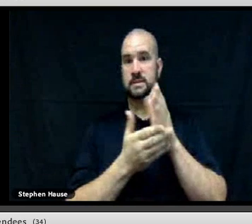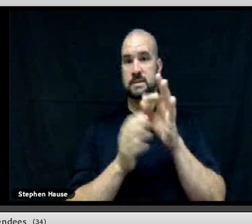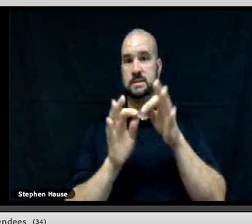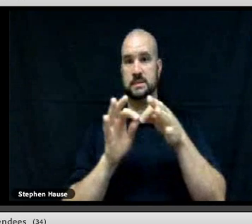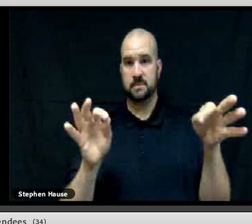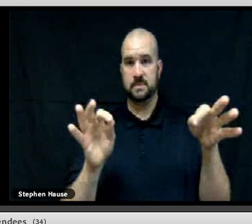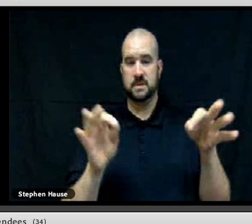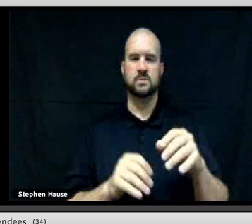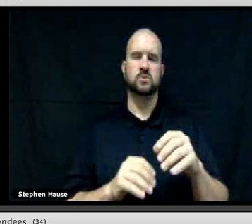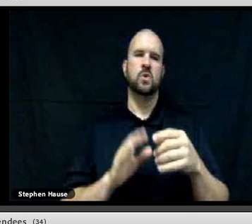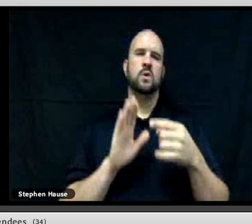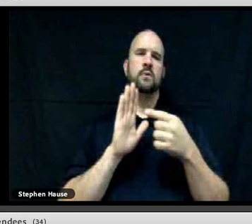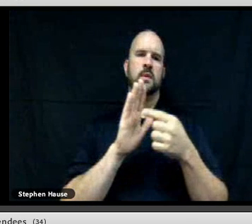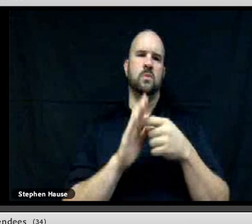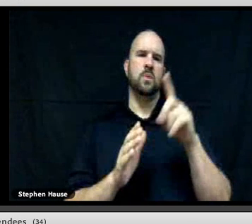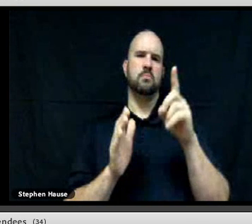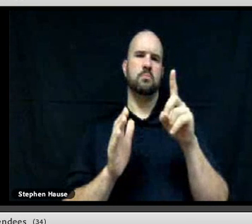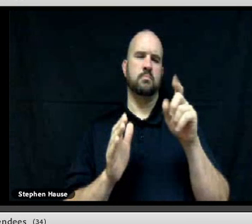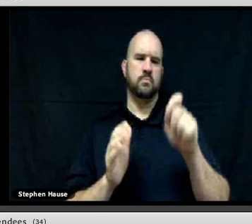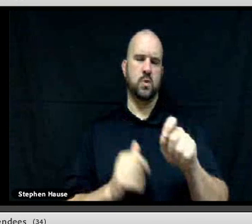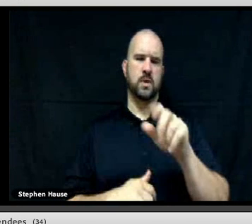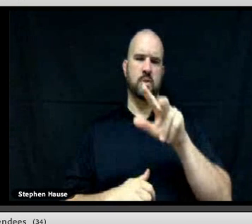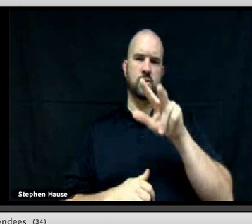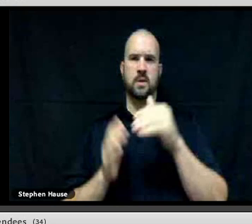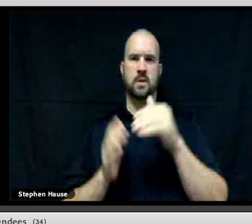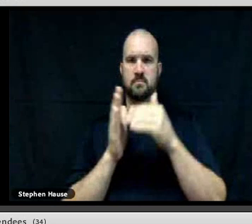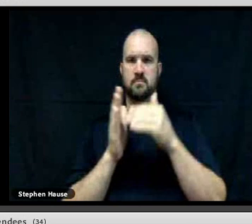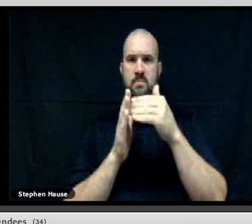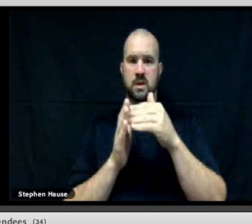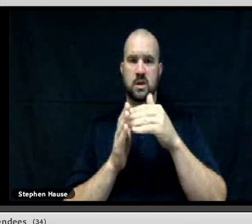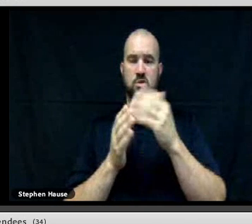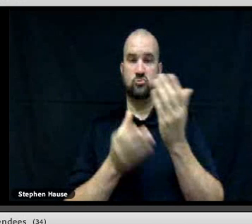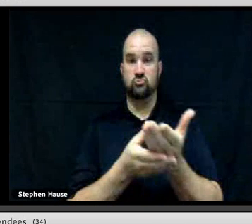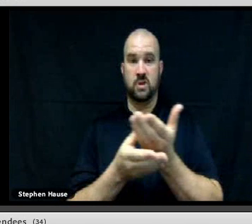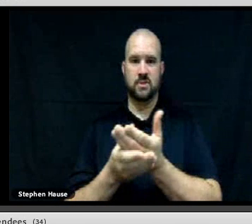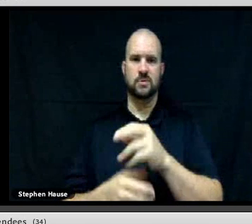and remember, there's 22 million objects in DPLA, so this is a very small sample --